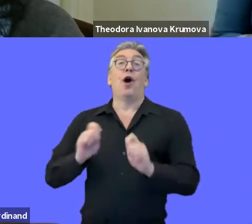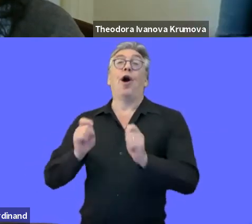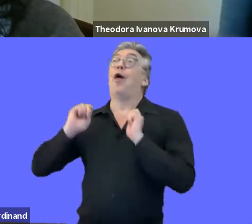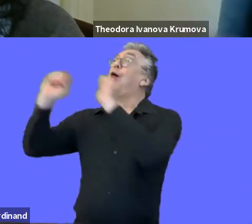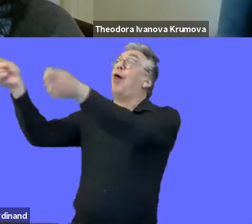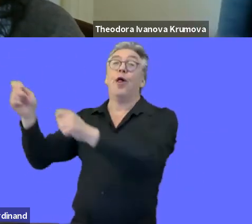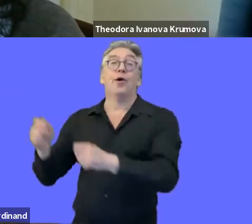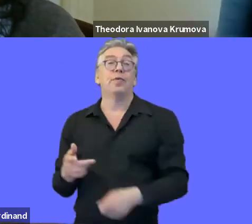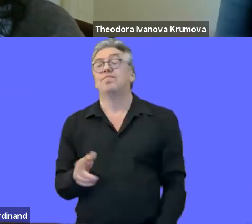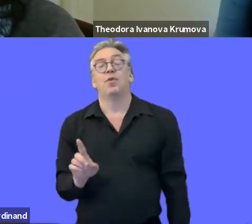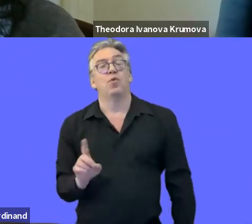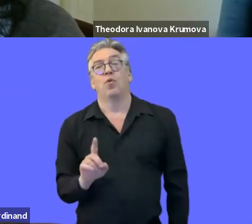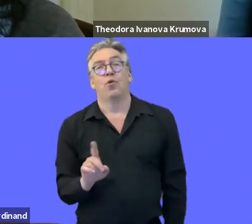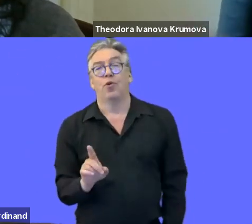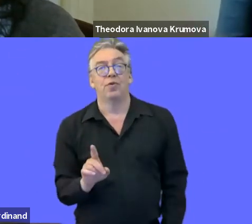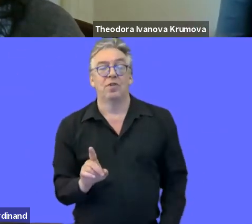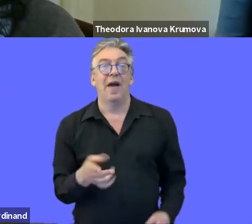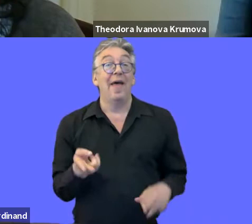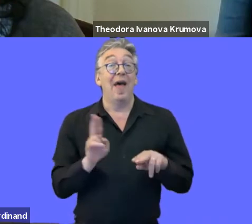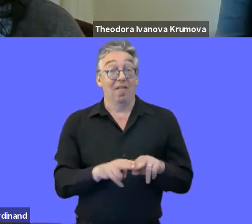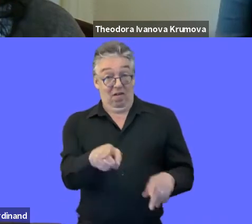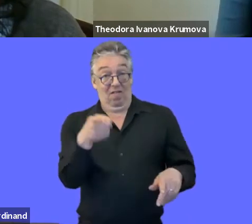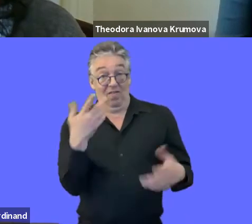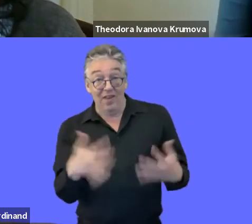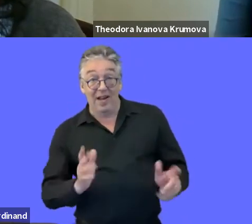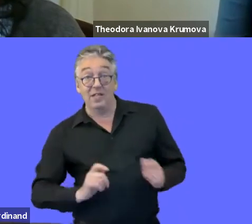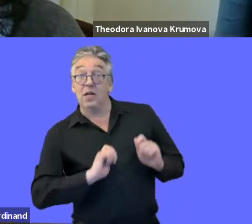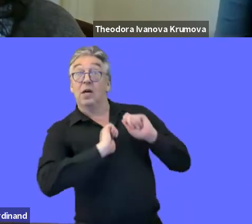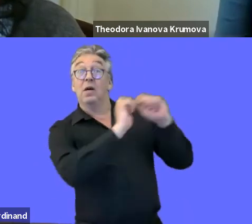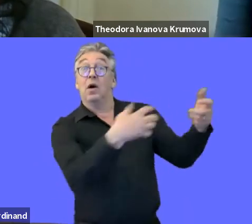If another body or instrument, they have already reviewed